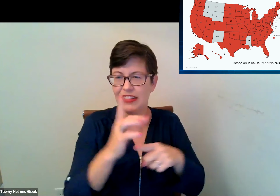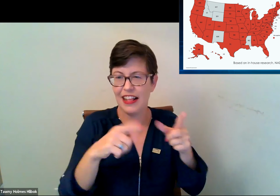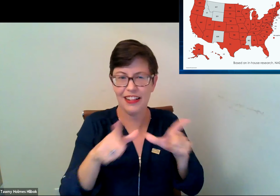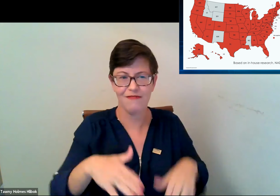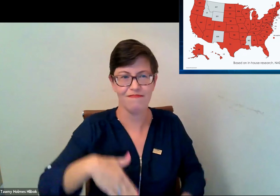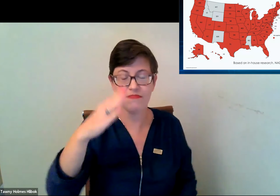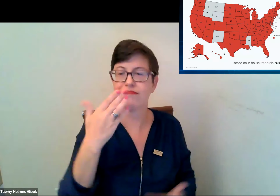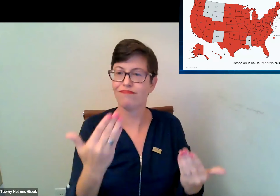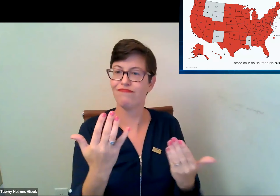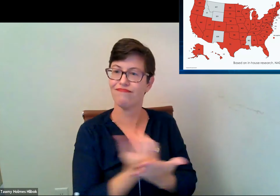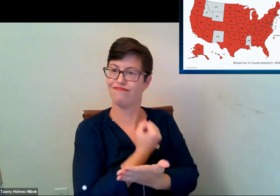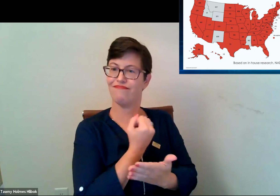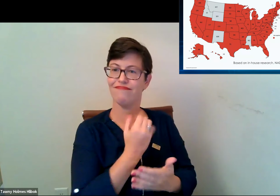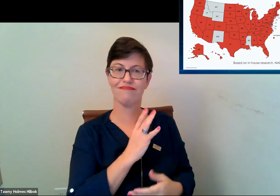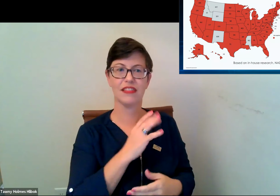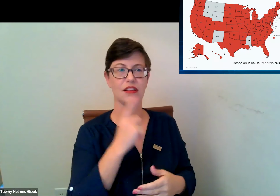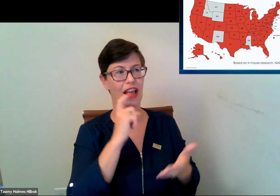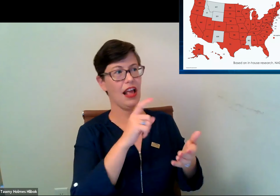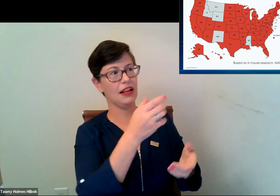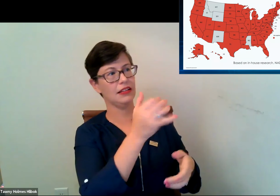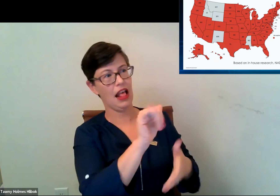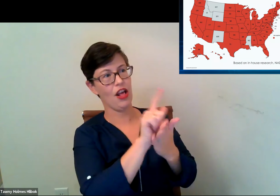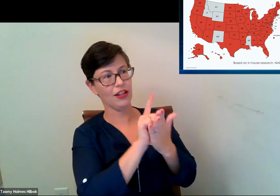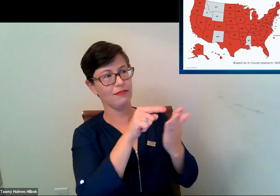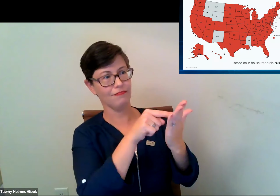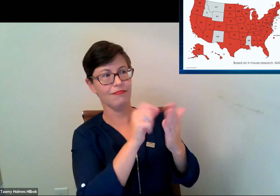primarily mostly it was hearing people who are taking advantage of this recognition and.